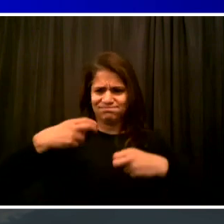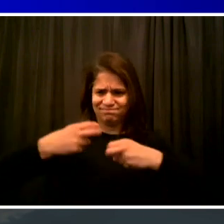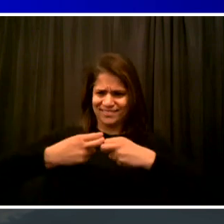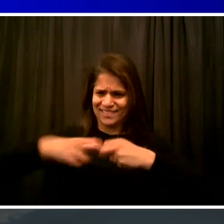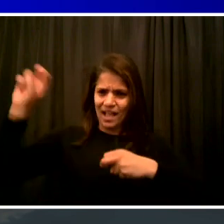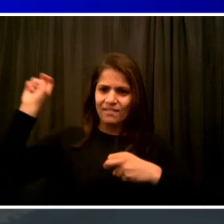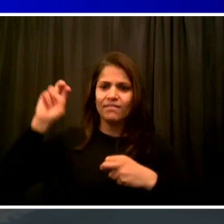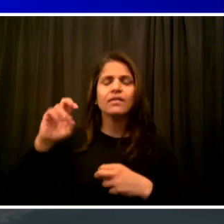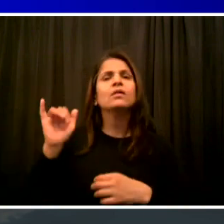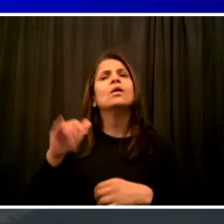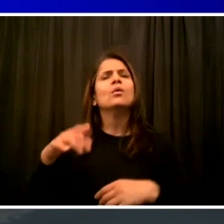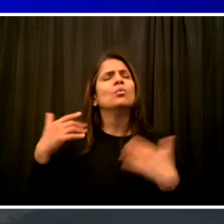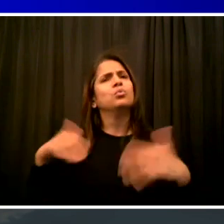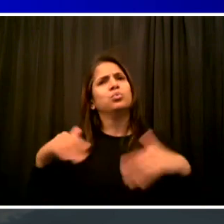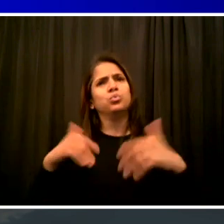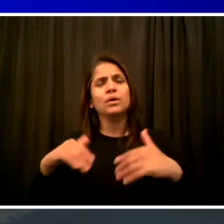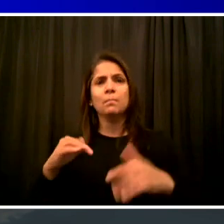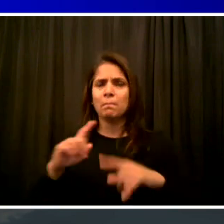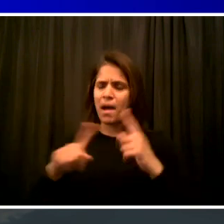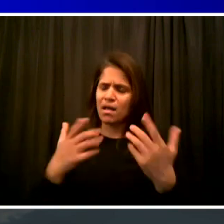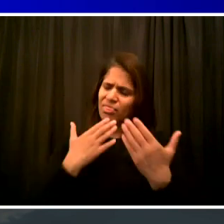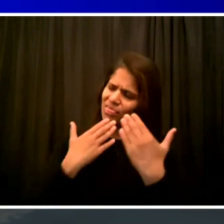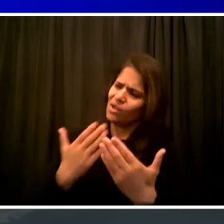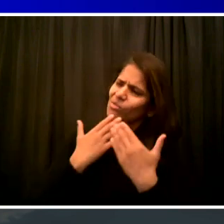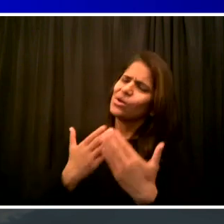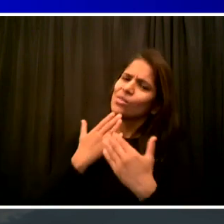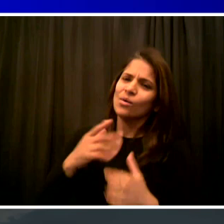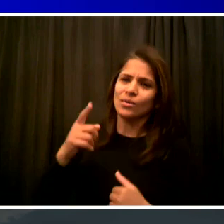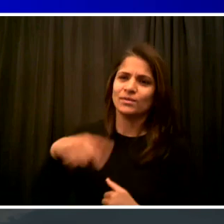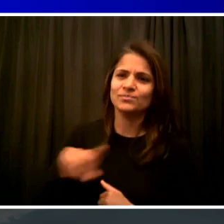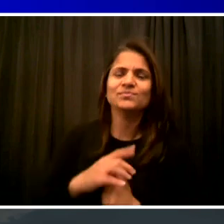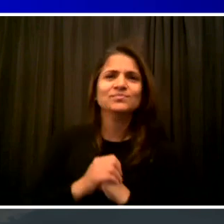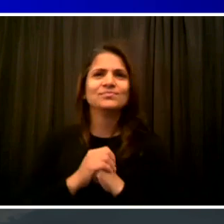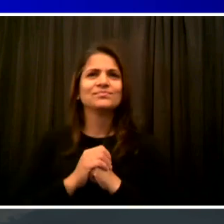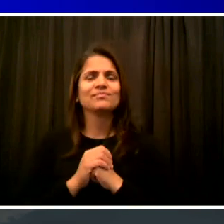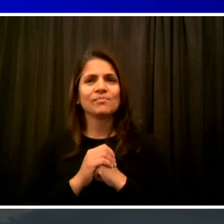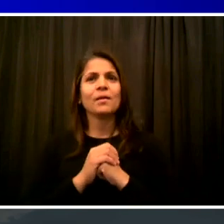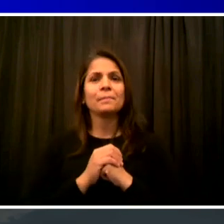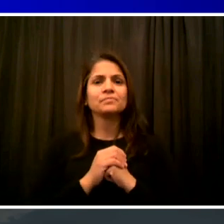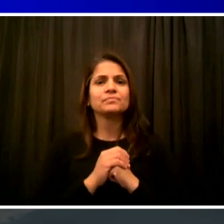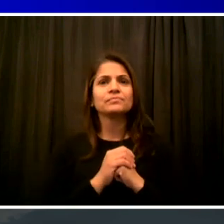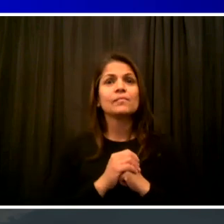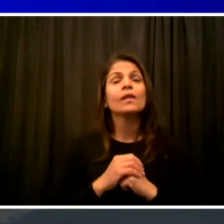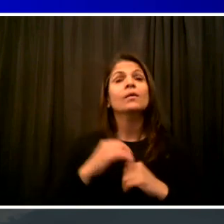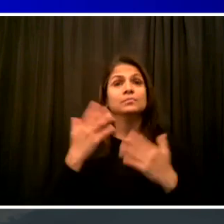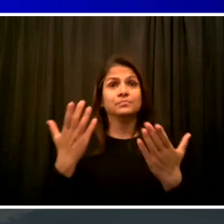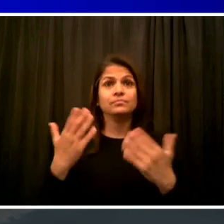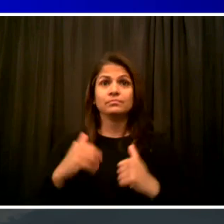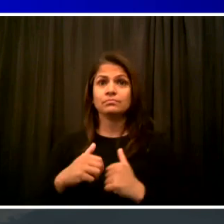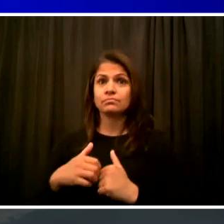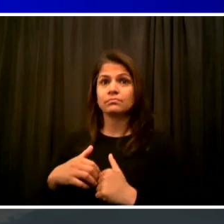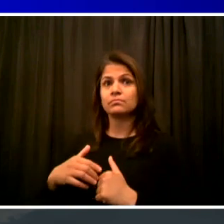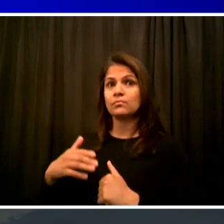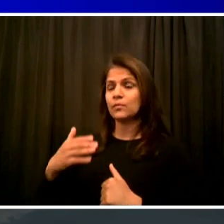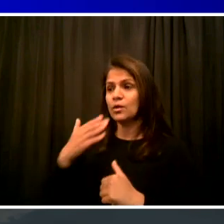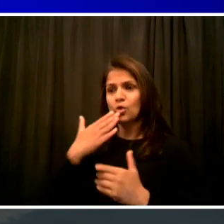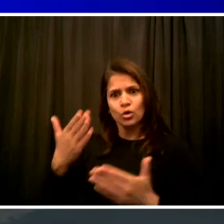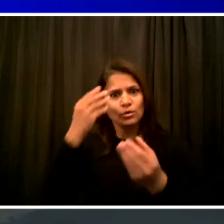GREAT EXAMPLE OF PROGRESS. GETTING MORE AND MORE FAMILIES THEIR TOP CHOICE. OR ONE OF THEIR